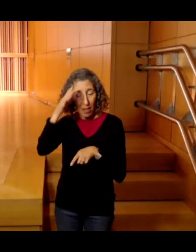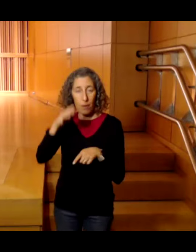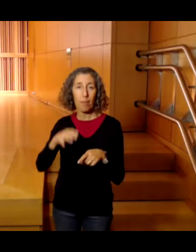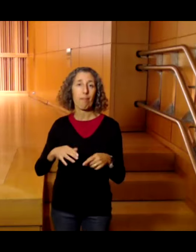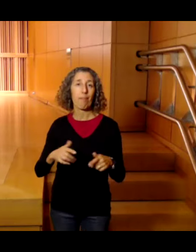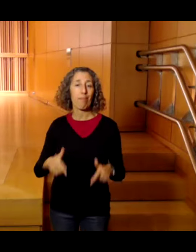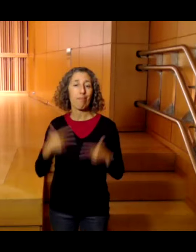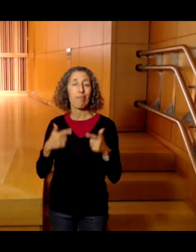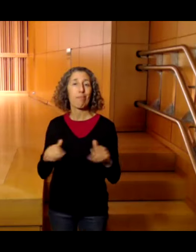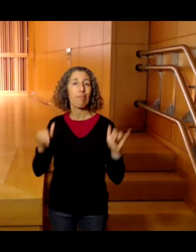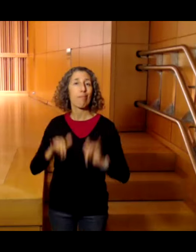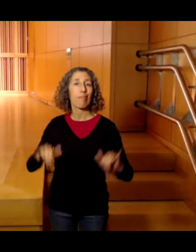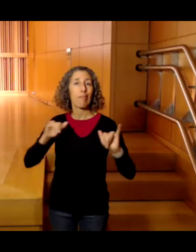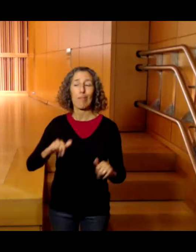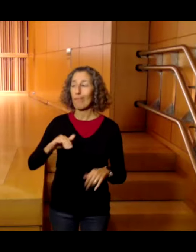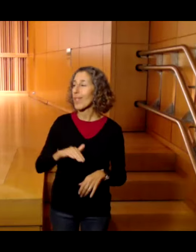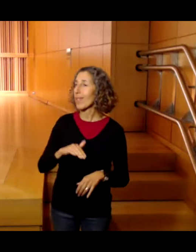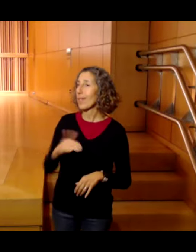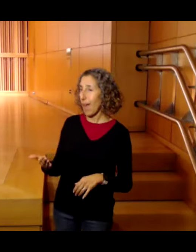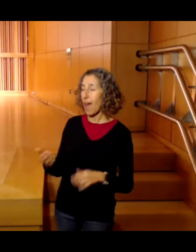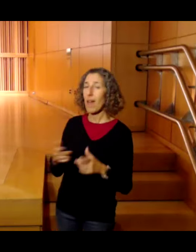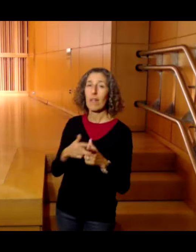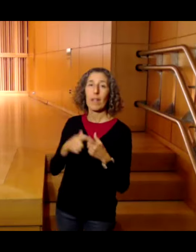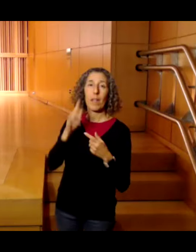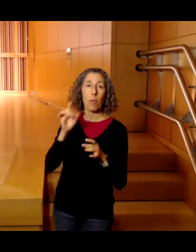hate me as much as they had hated him, Baldrin complained.